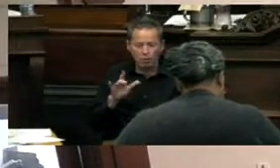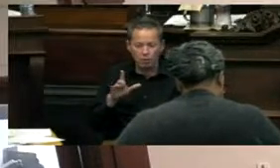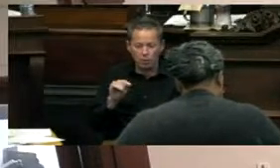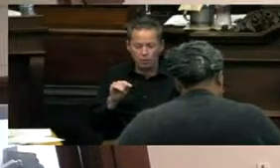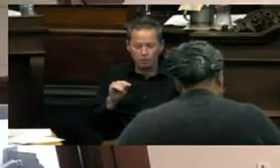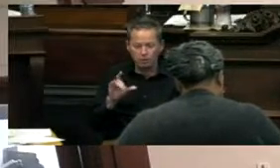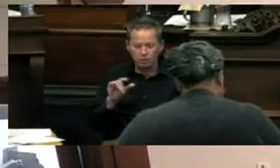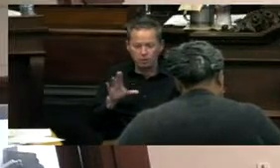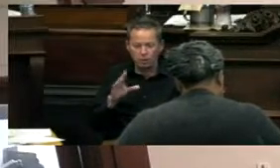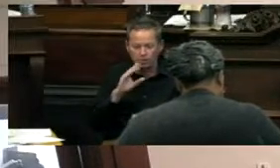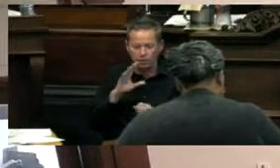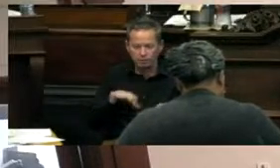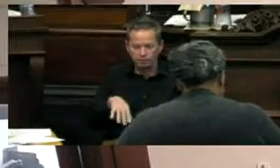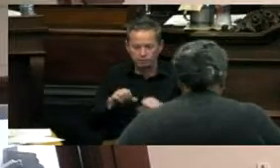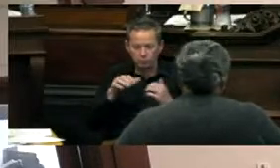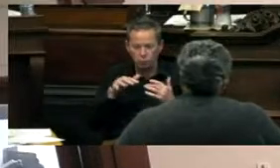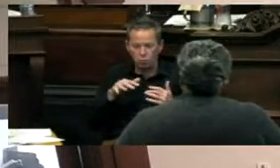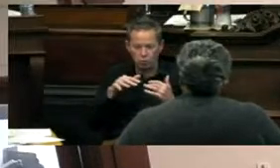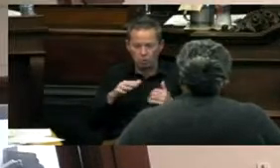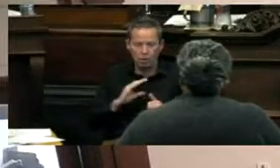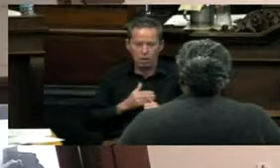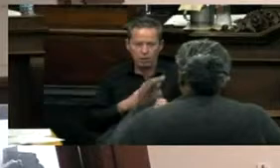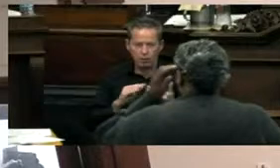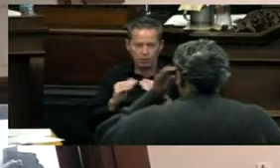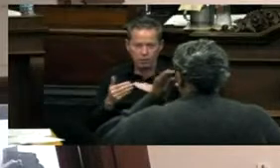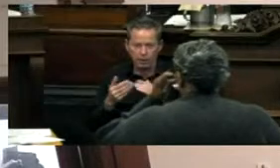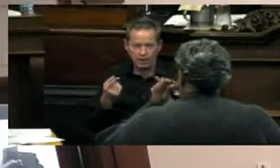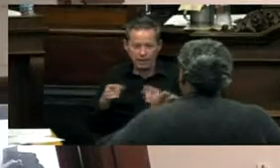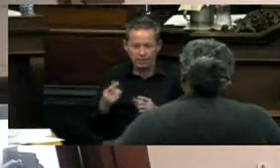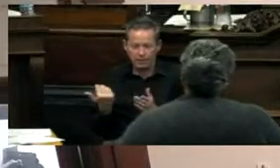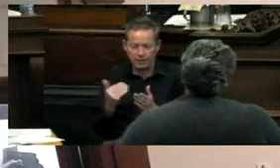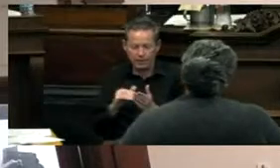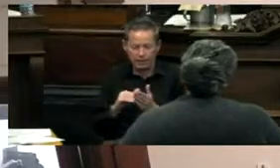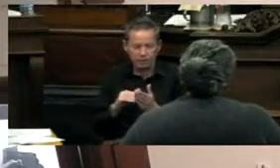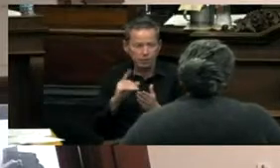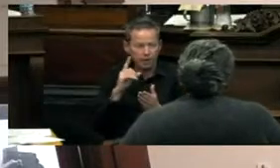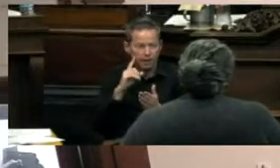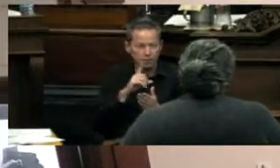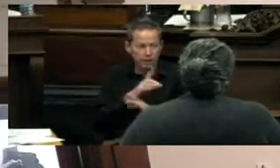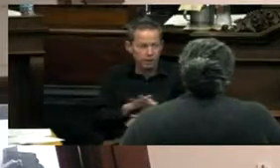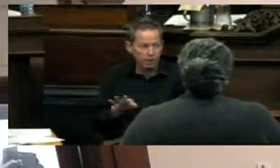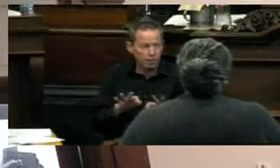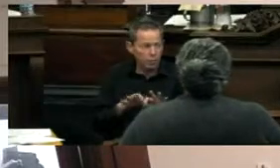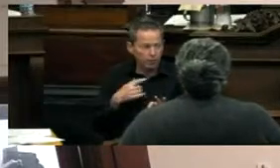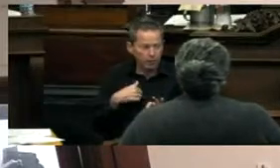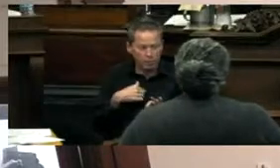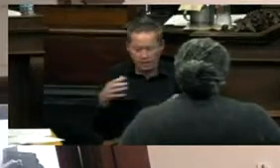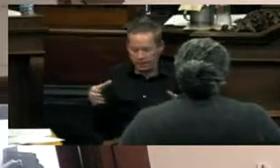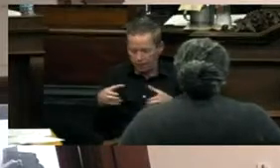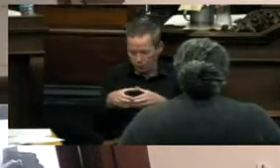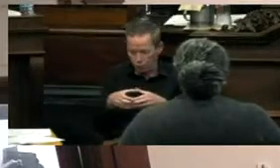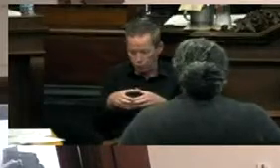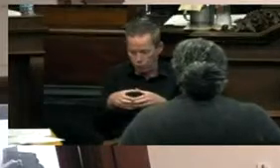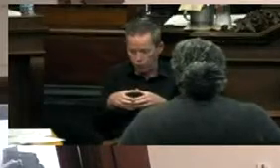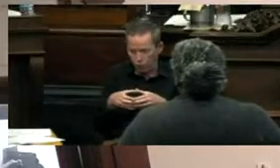our community has fought for a police accountability, the Locust Club has waged war on the